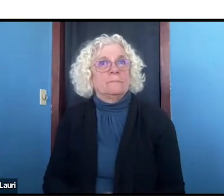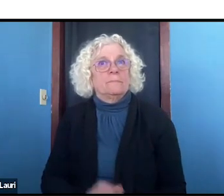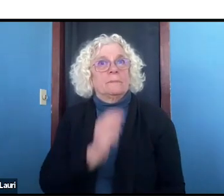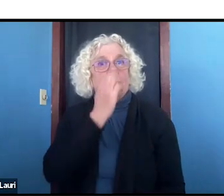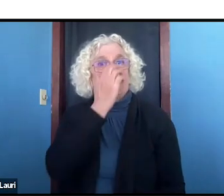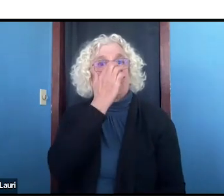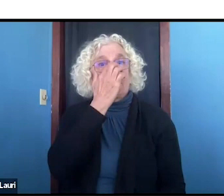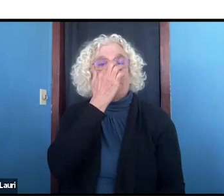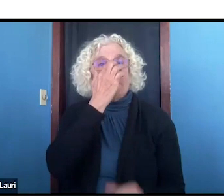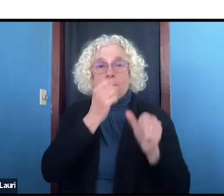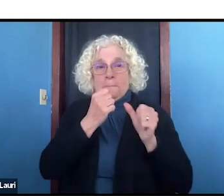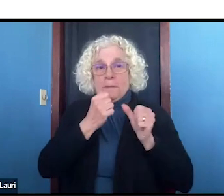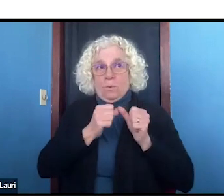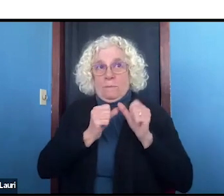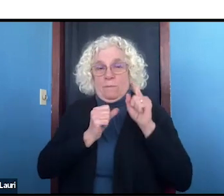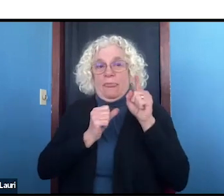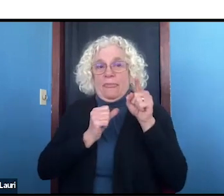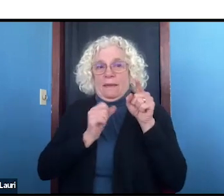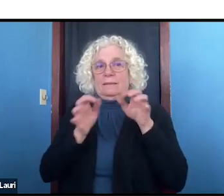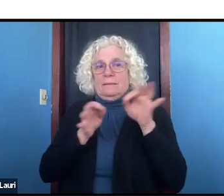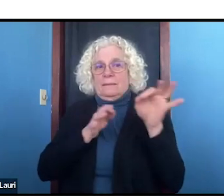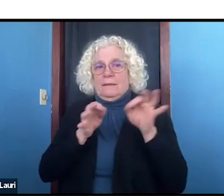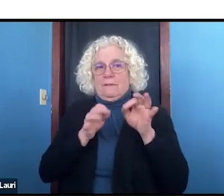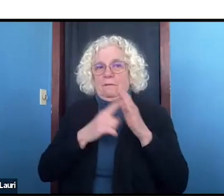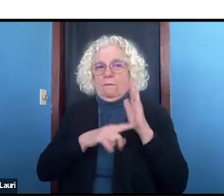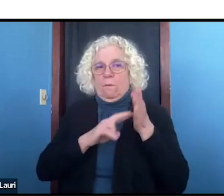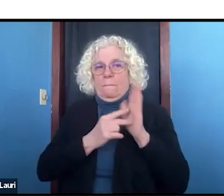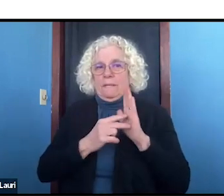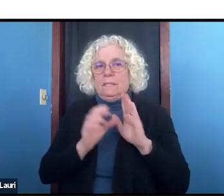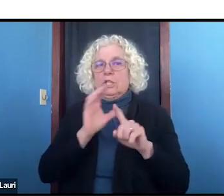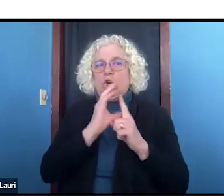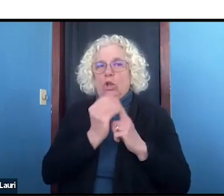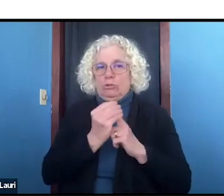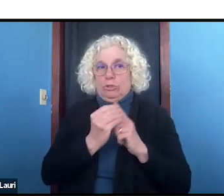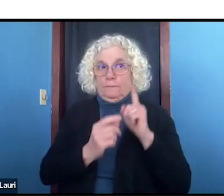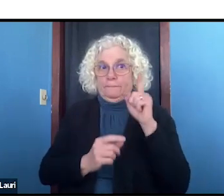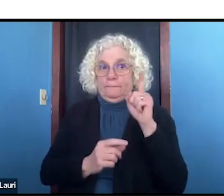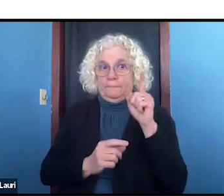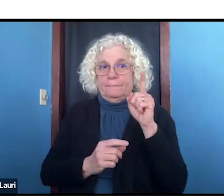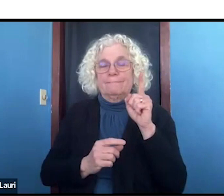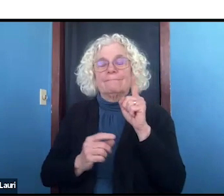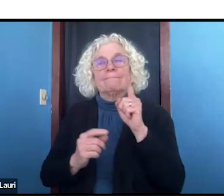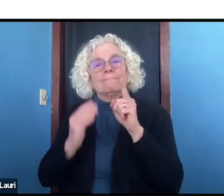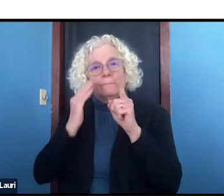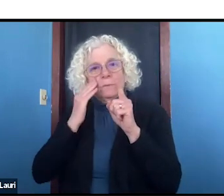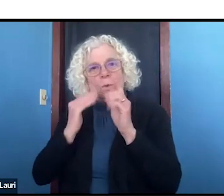of our definitions of culture. Too often. Too often